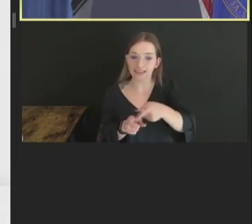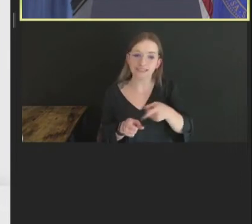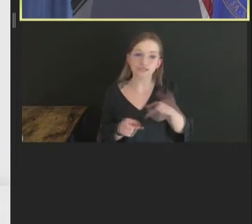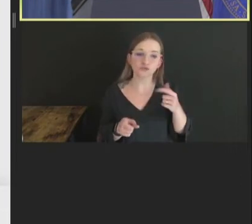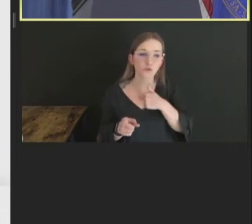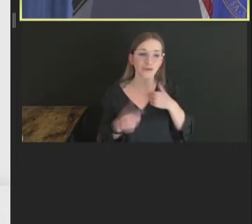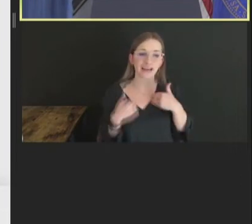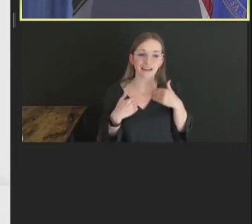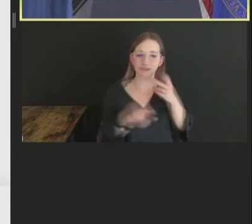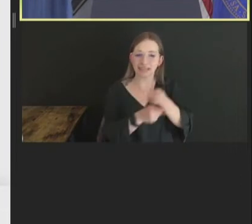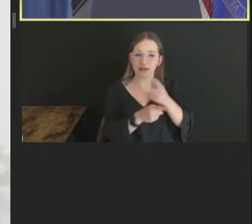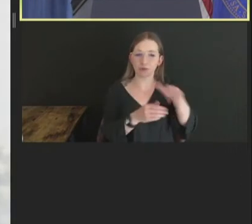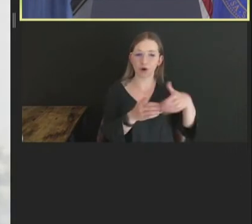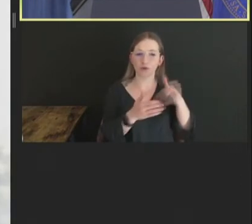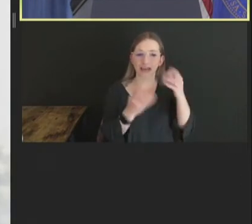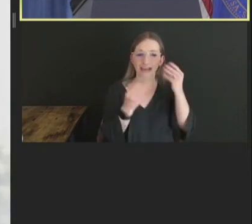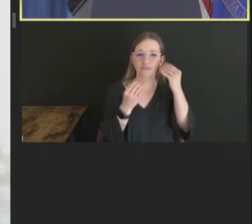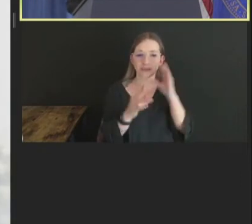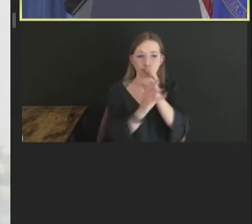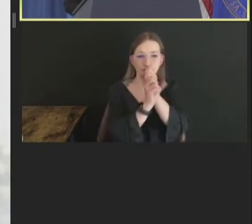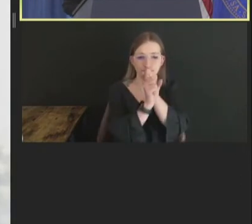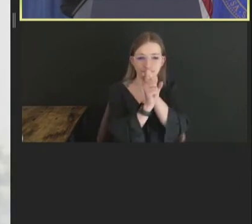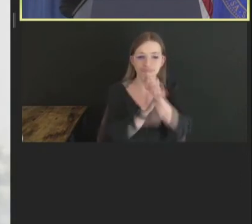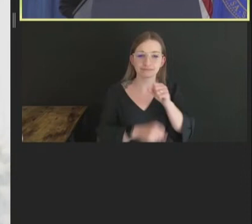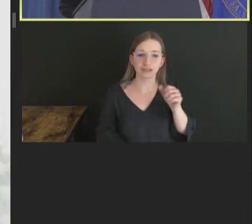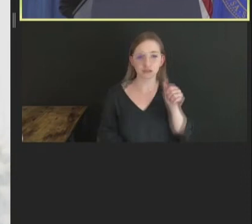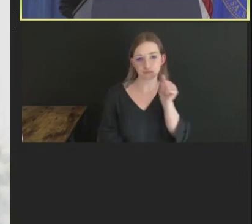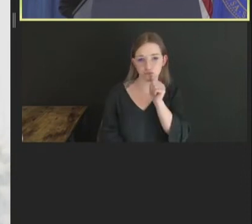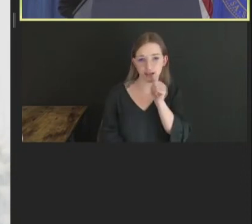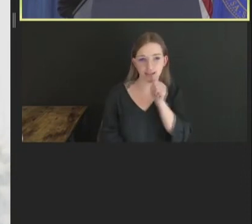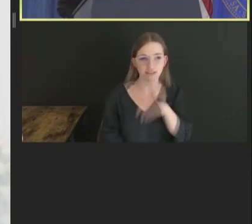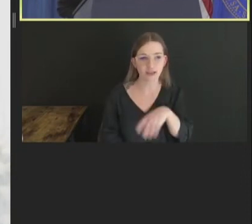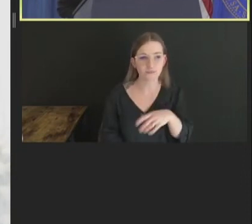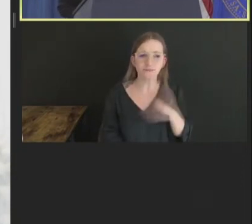So -- and that's not too different from most other states. We also